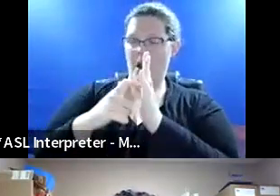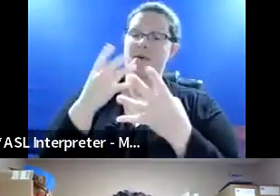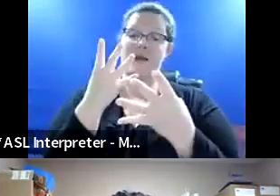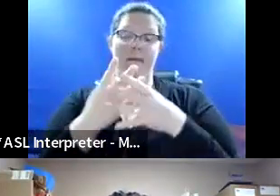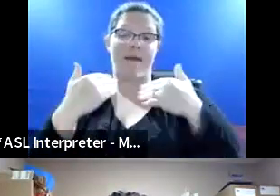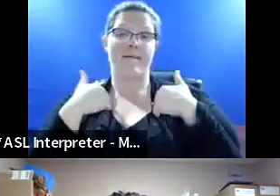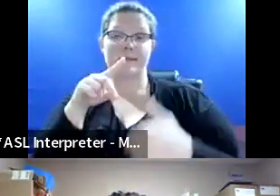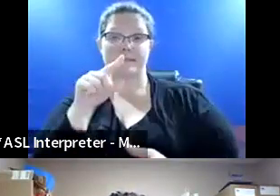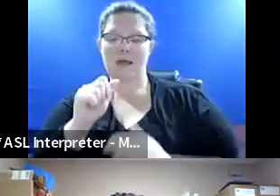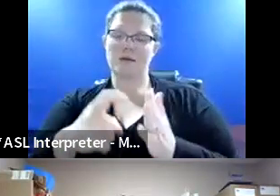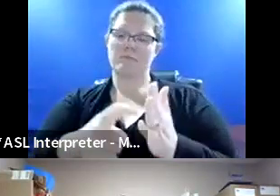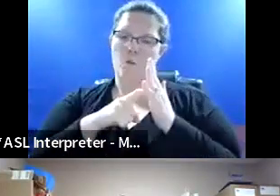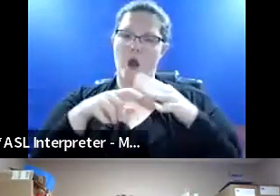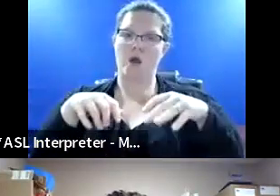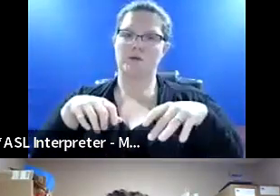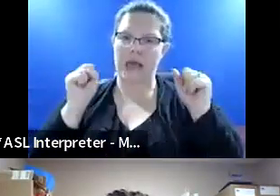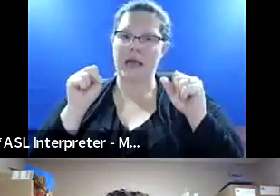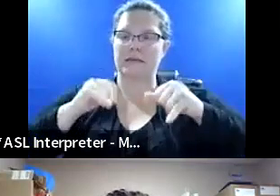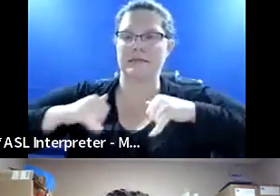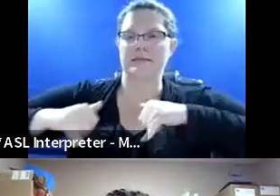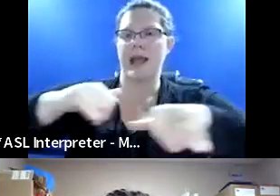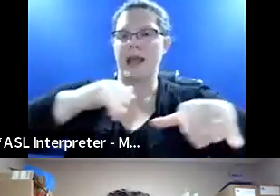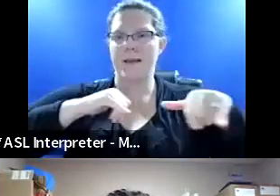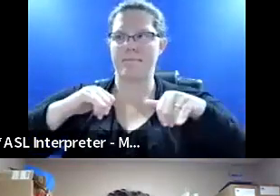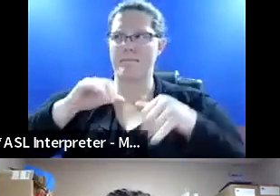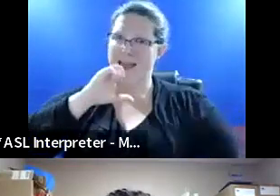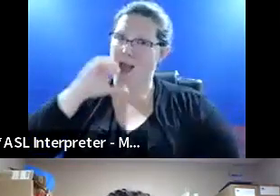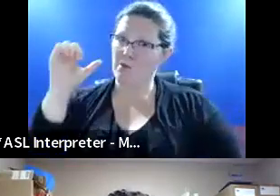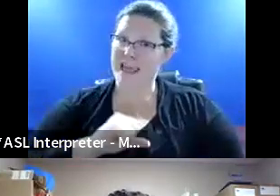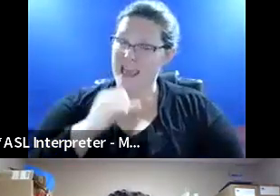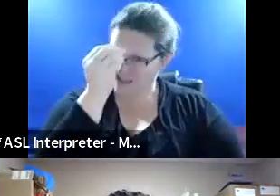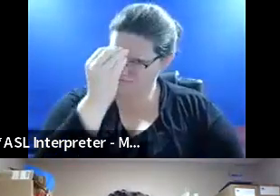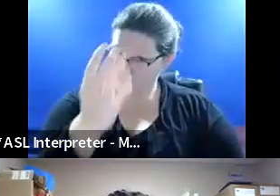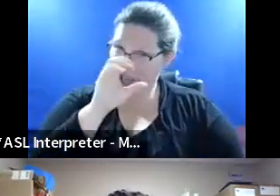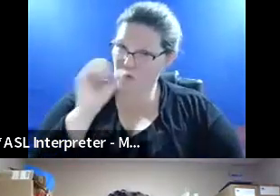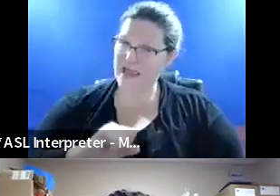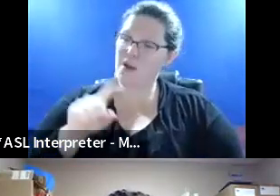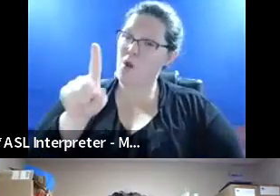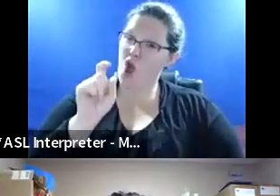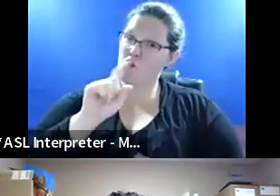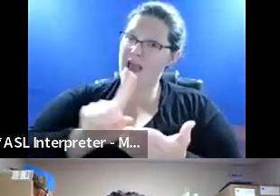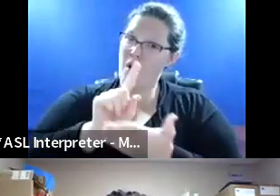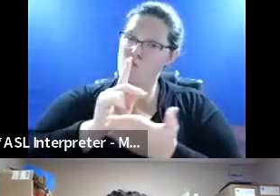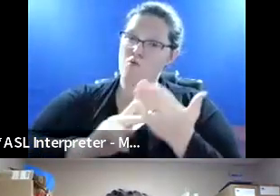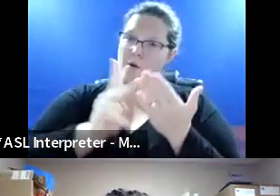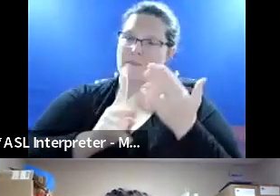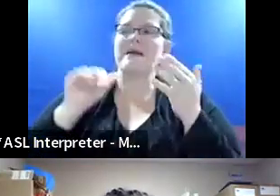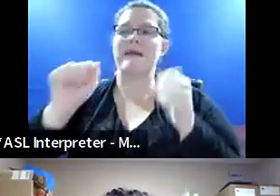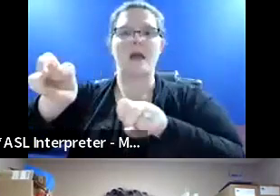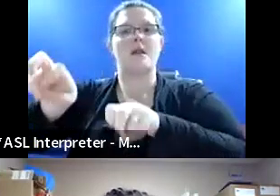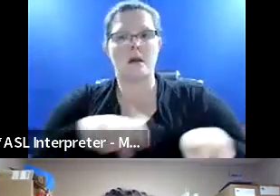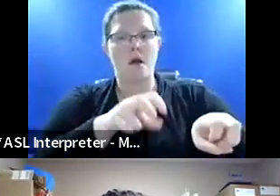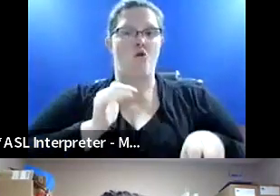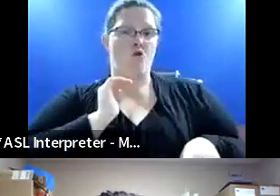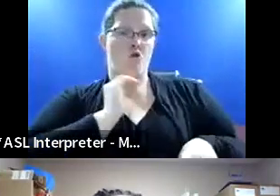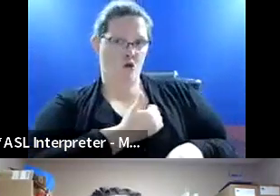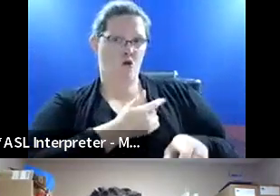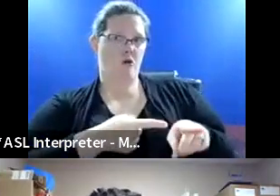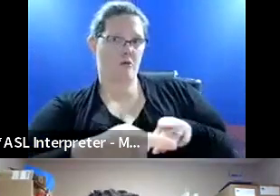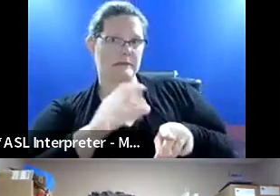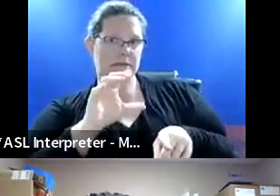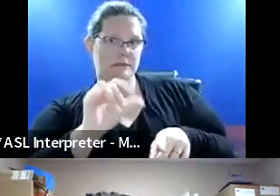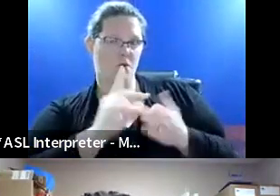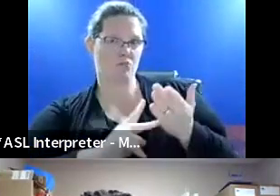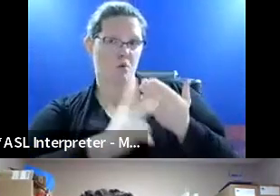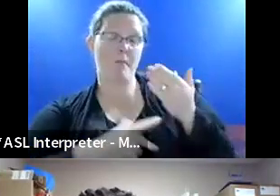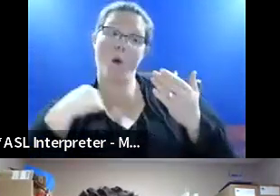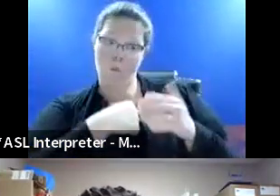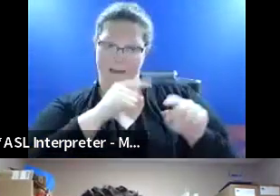FLORIDA STATUTE REQUIRES THAT EVERY INMATE RELEASED FROM A FLORIDA PRISON HAS TO TAKE A ONE HUNDRED HOUR COMPASS TRAINING PROGRAM AND WE WERE ABLE TO GET OUR PROGRAM APPROVED TO QUALIFY TO MEET THAT REQUIREMENT.